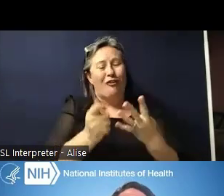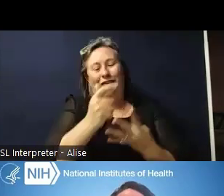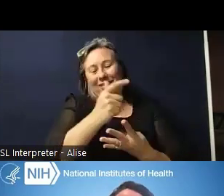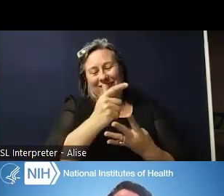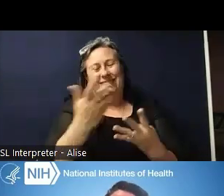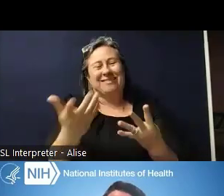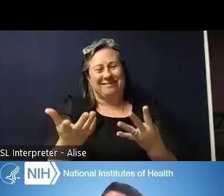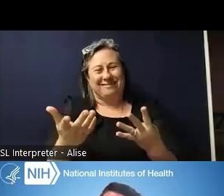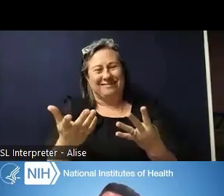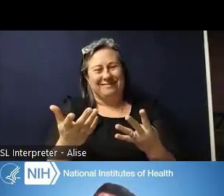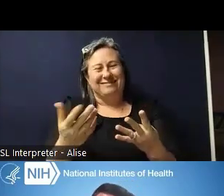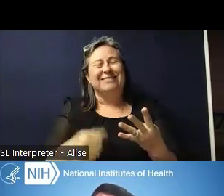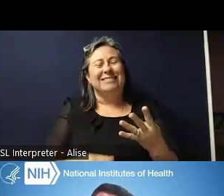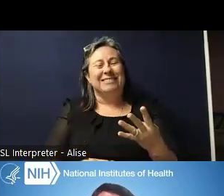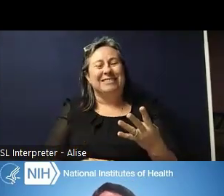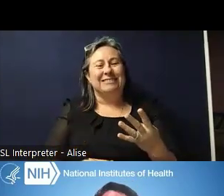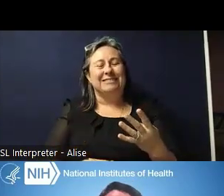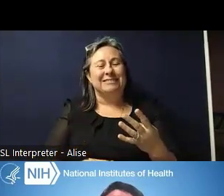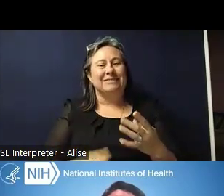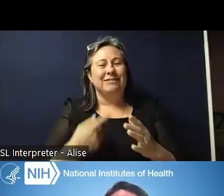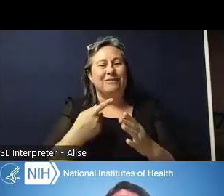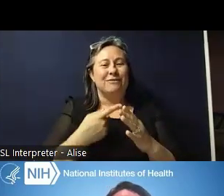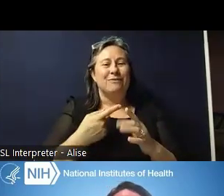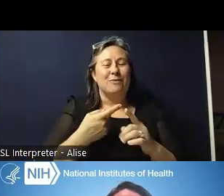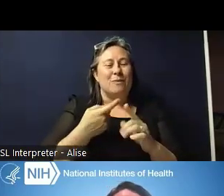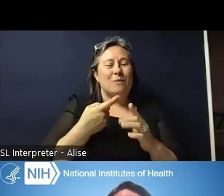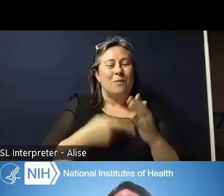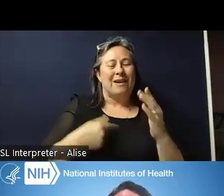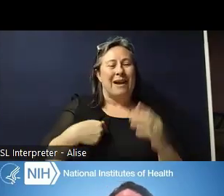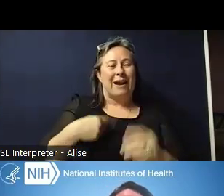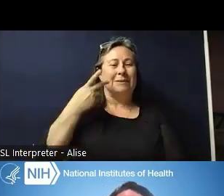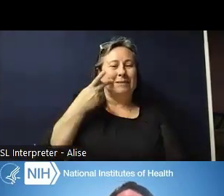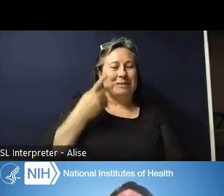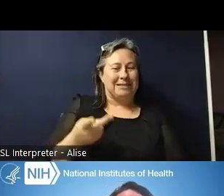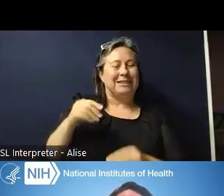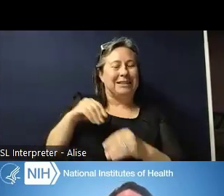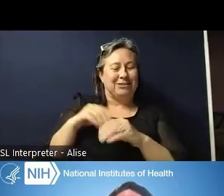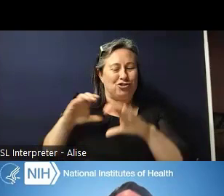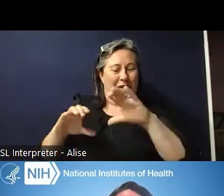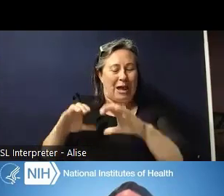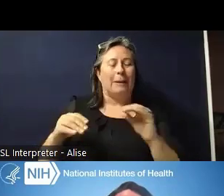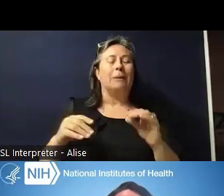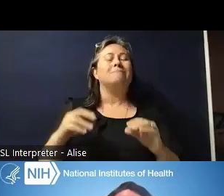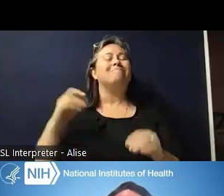which it sounds like from what I'm seeing in the chat, most of you have realized that more than one of these answers was correct.